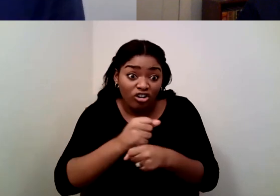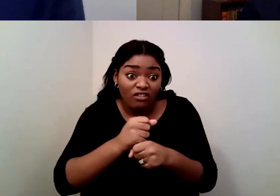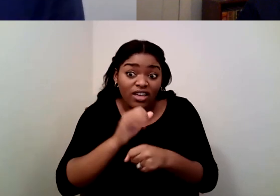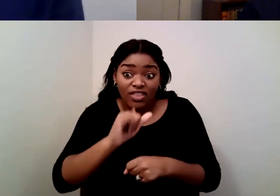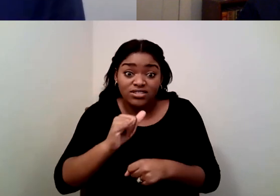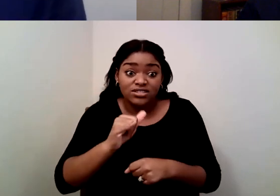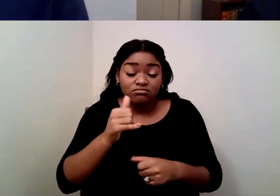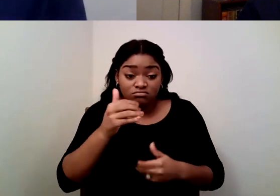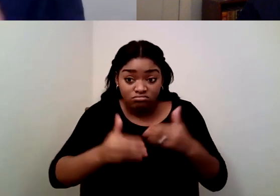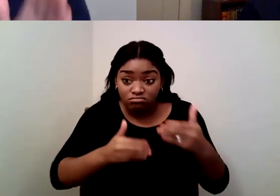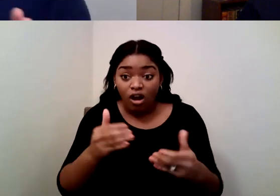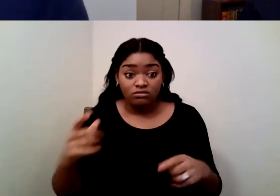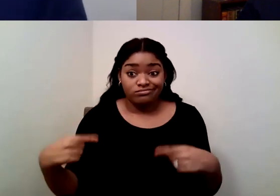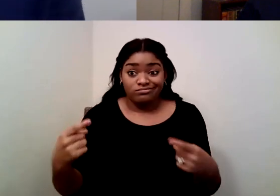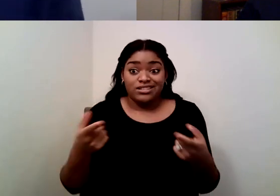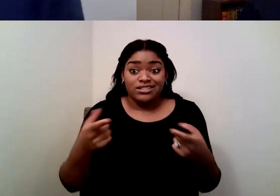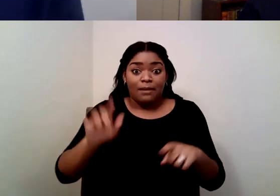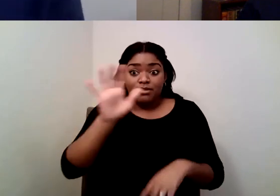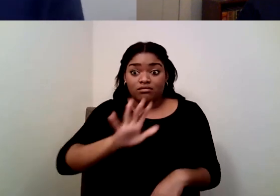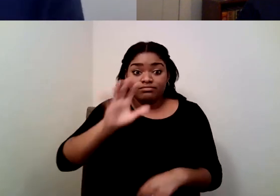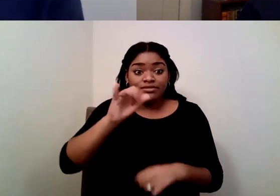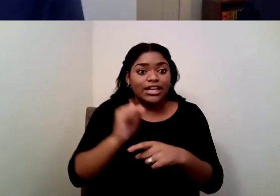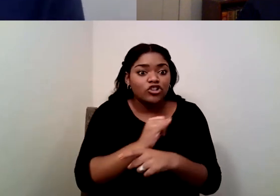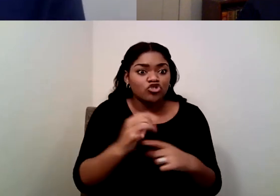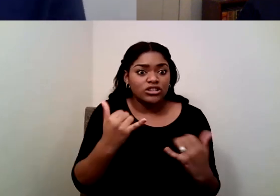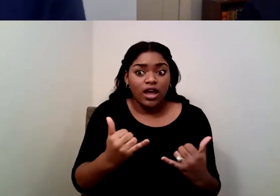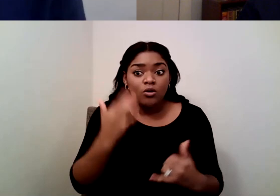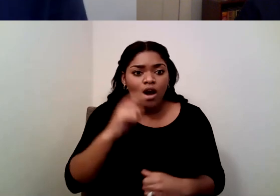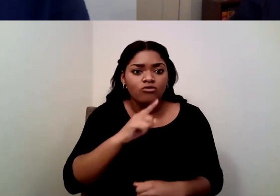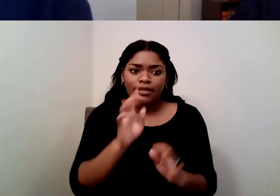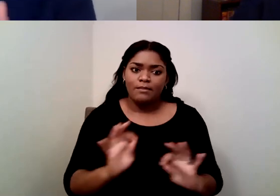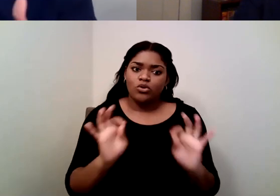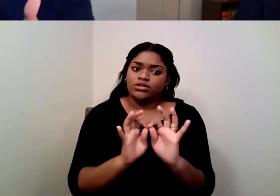happening all over the industry today because it is crucial.